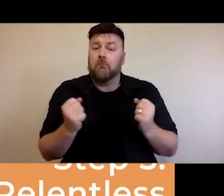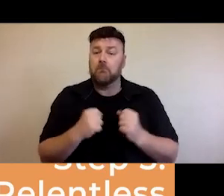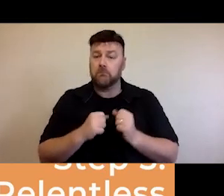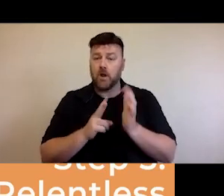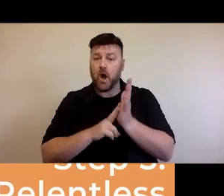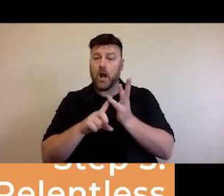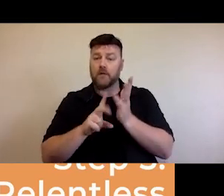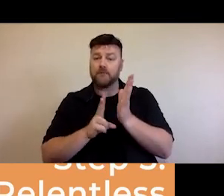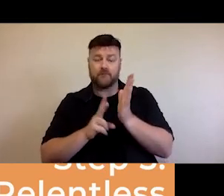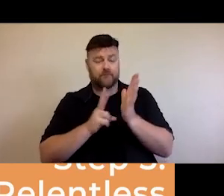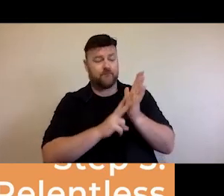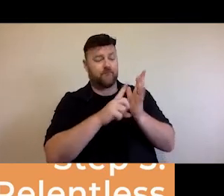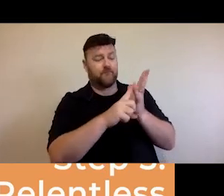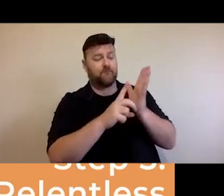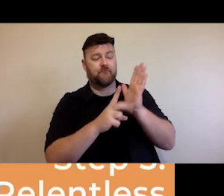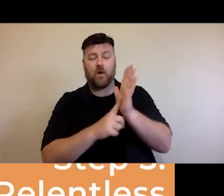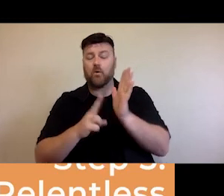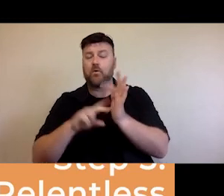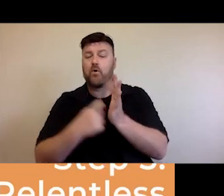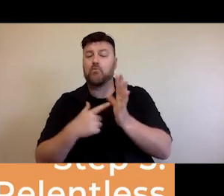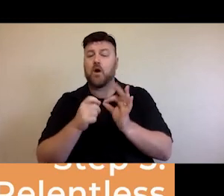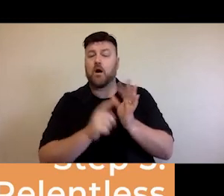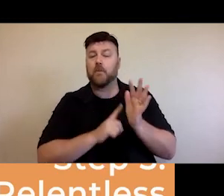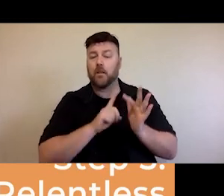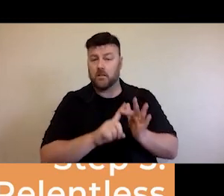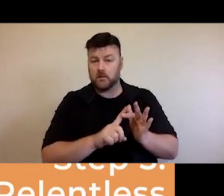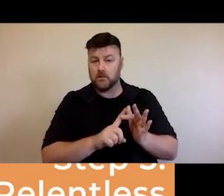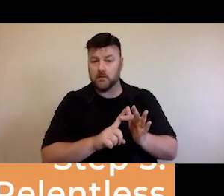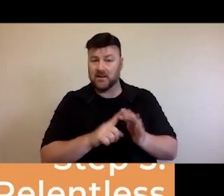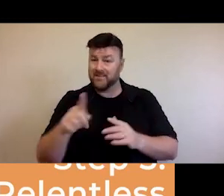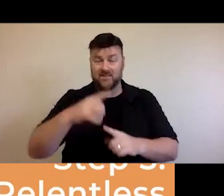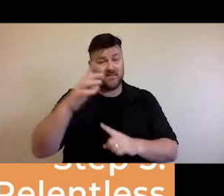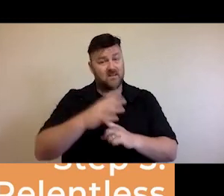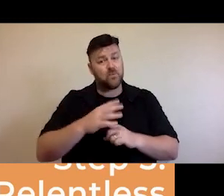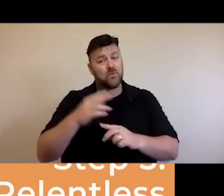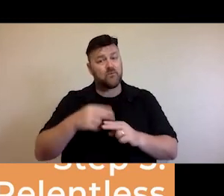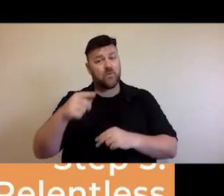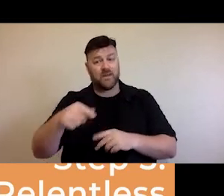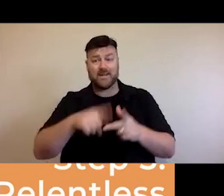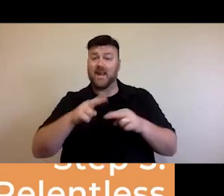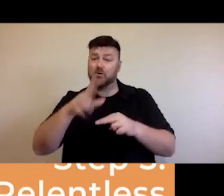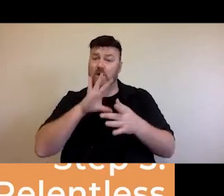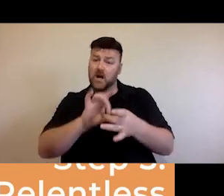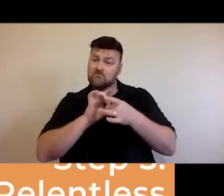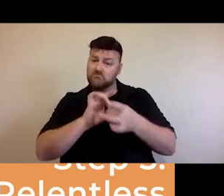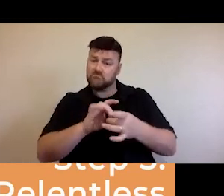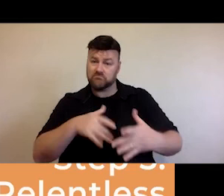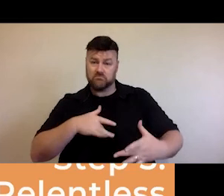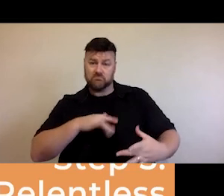others is the survival pathway, I think, for many organisations through this uncertainty. If you can connect to others, values align